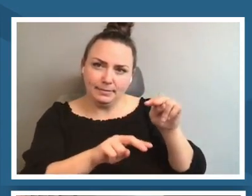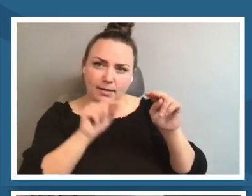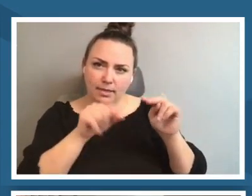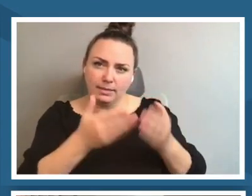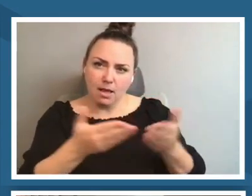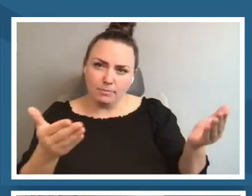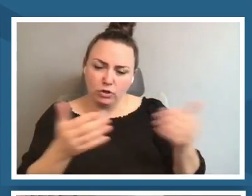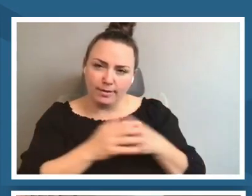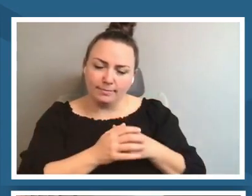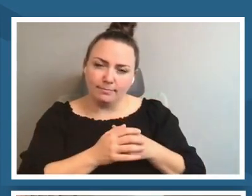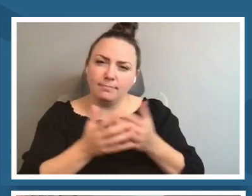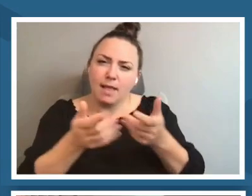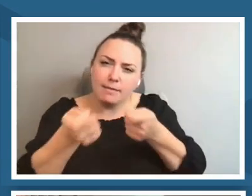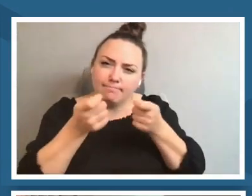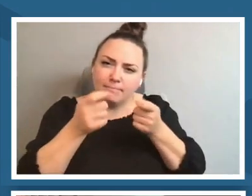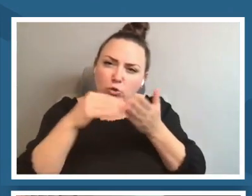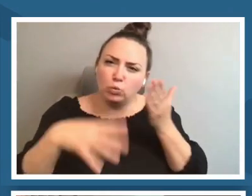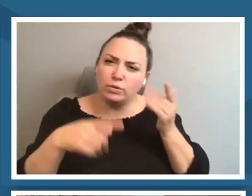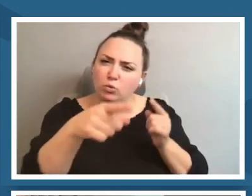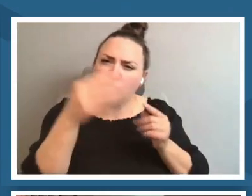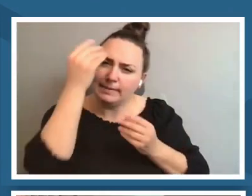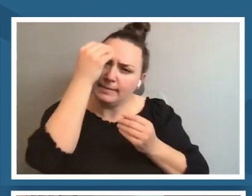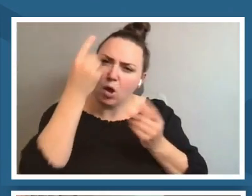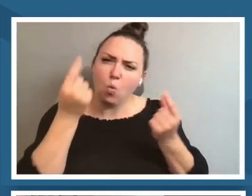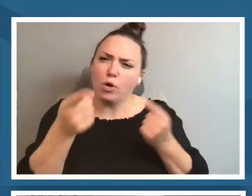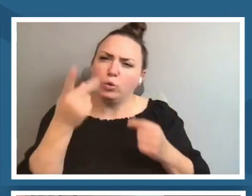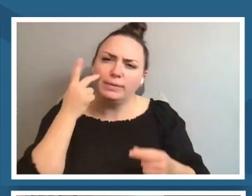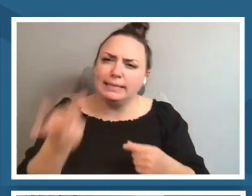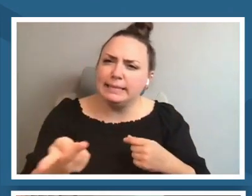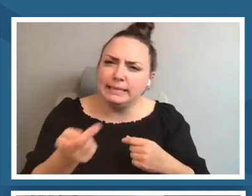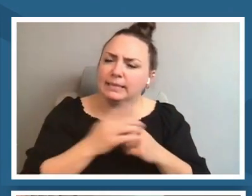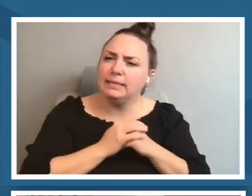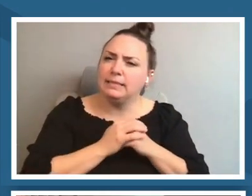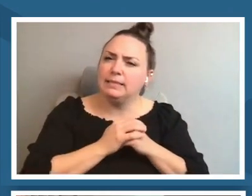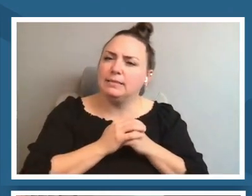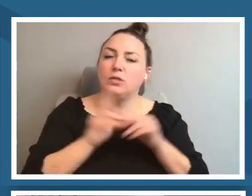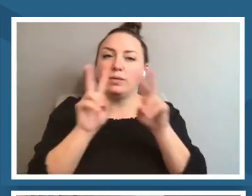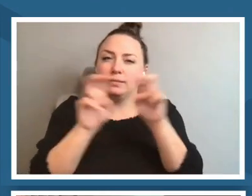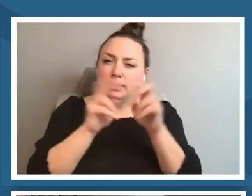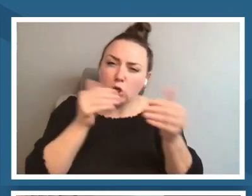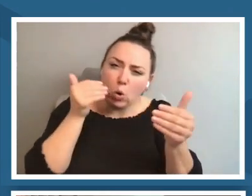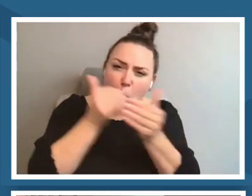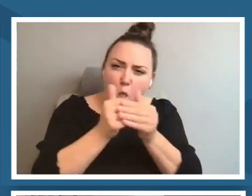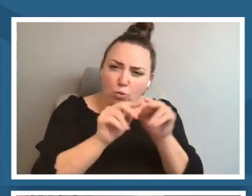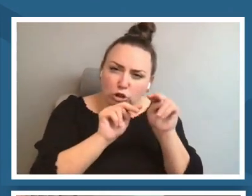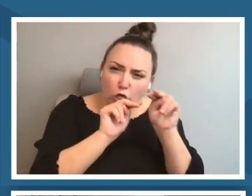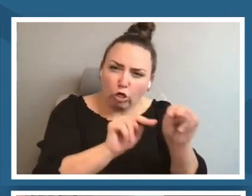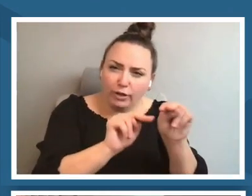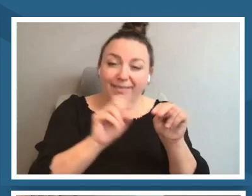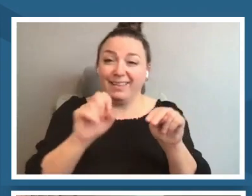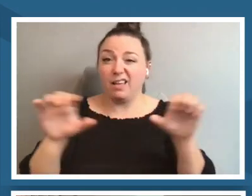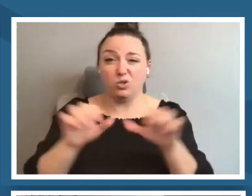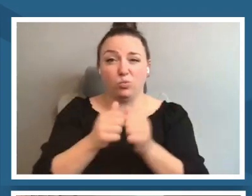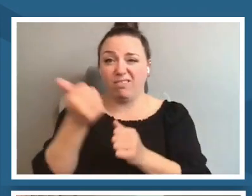think about what they see so it's a it's an exercise in close looking which can